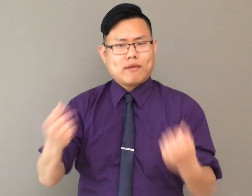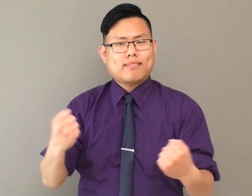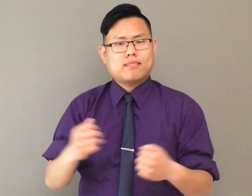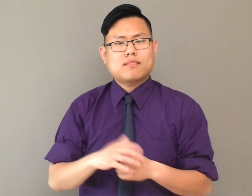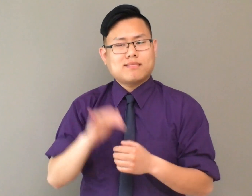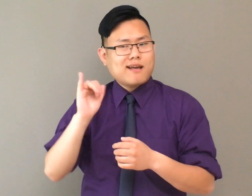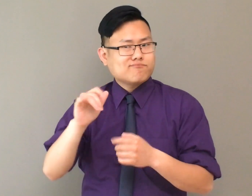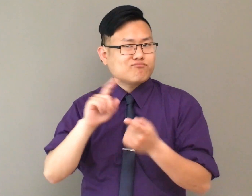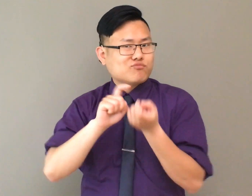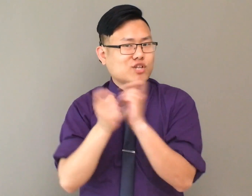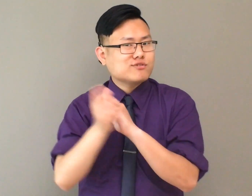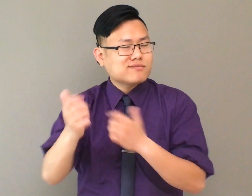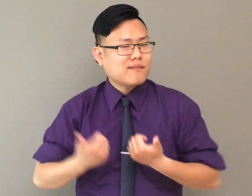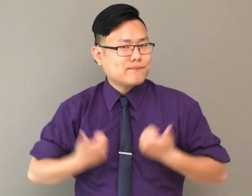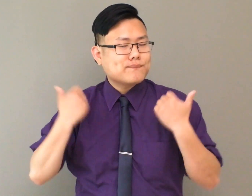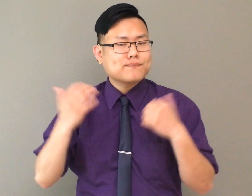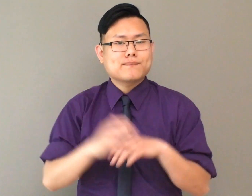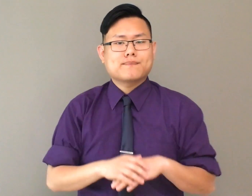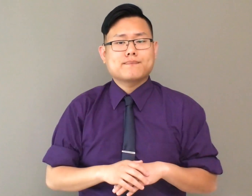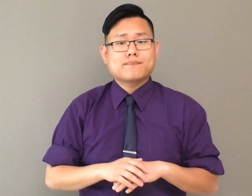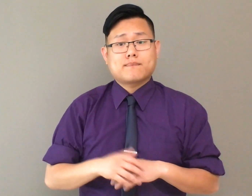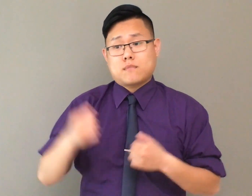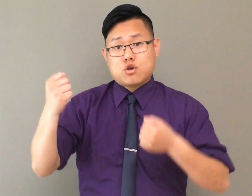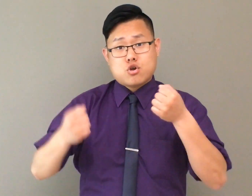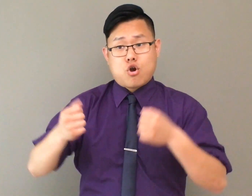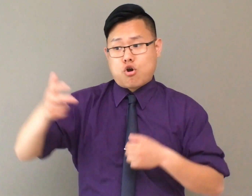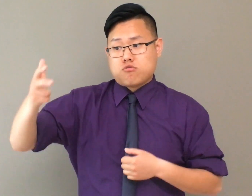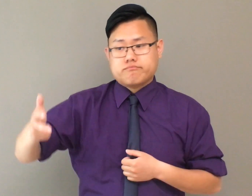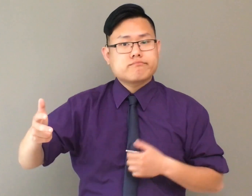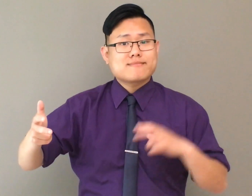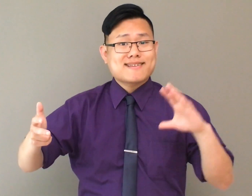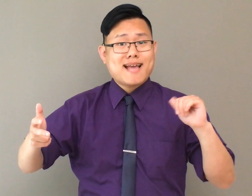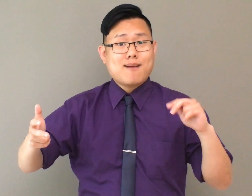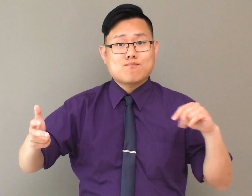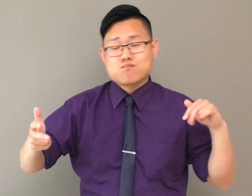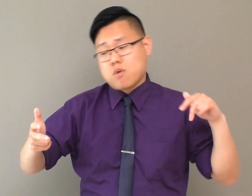Cam -- the moment he decided to change his life using his own courage and strength.